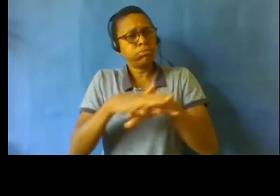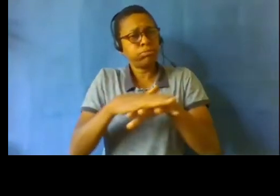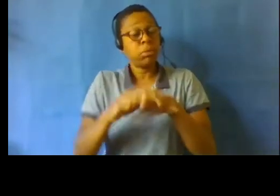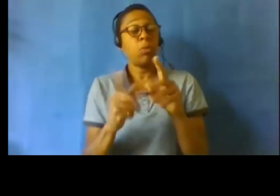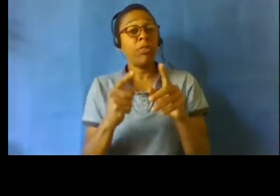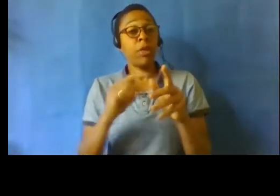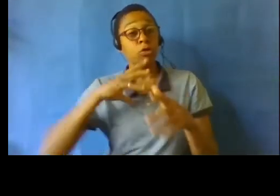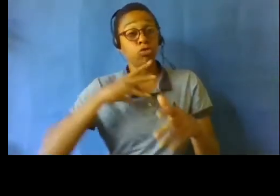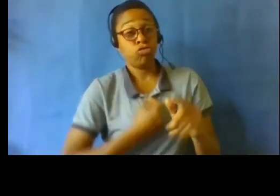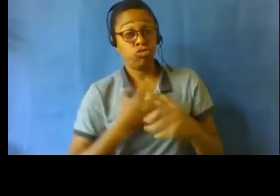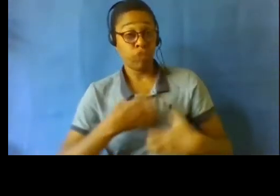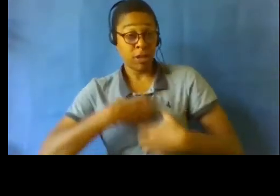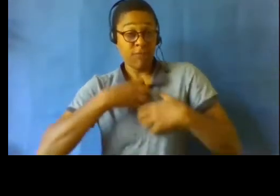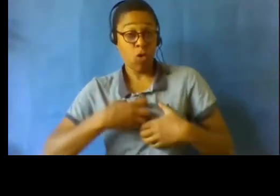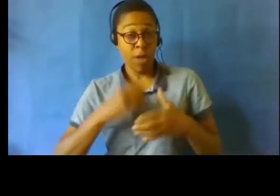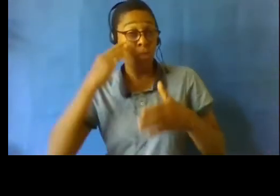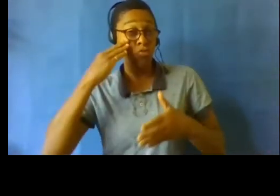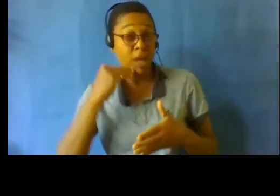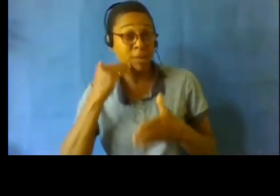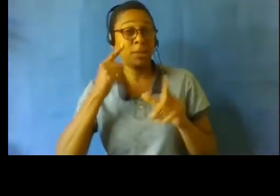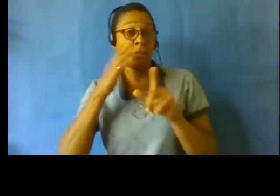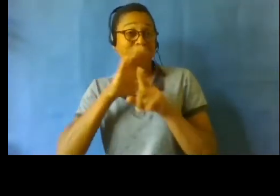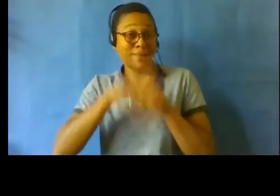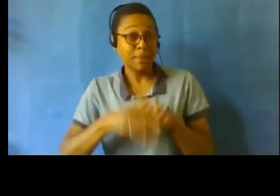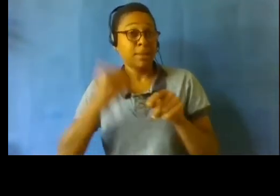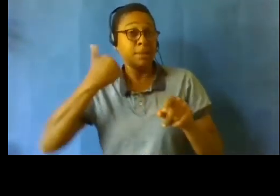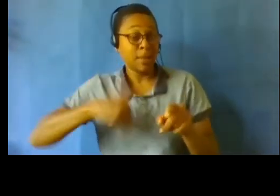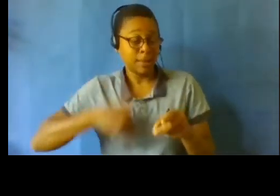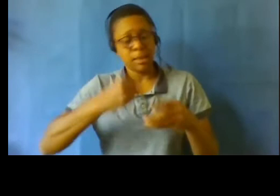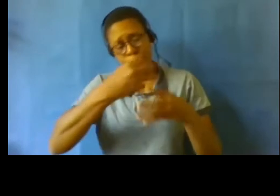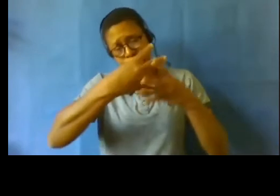activists together into conversation about how to build solidarity across